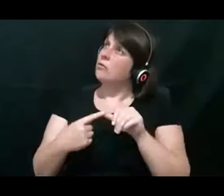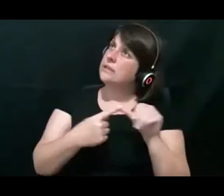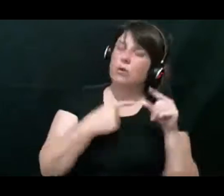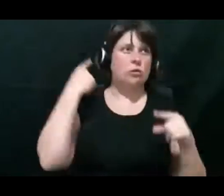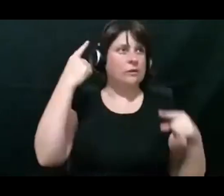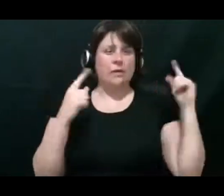Okay.